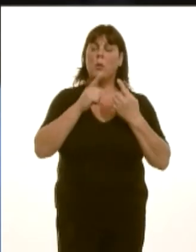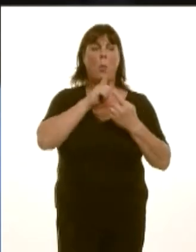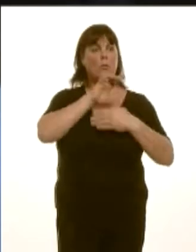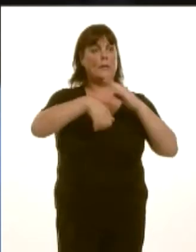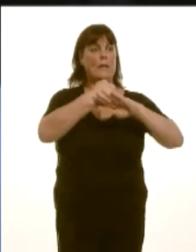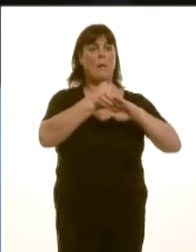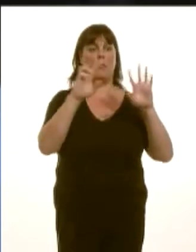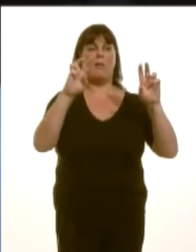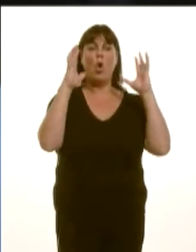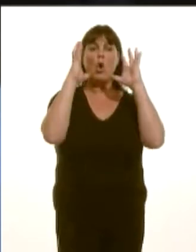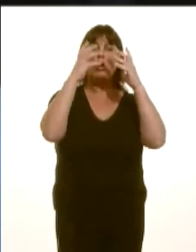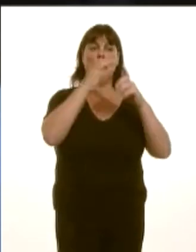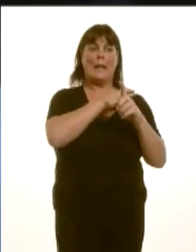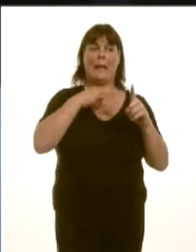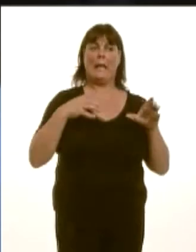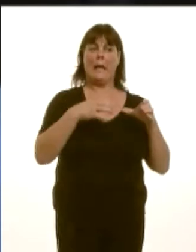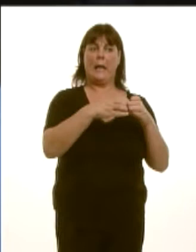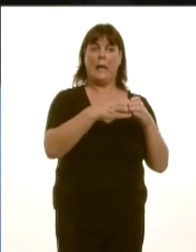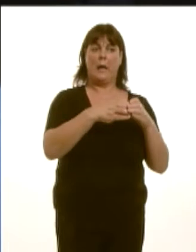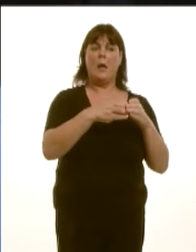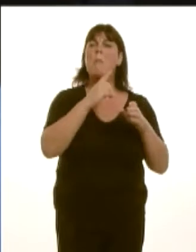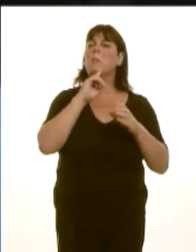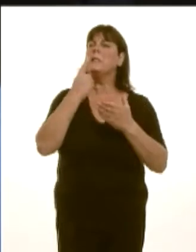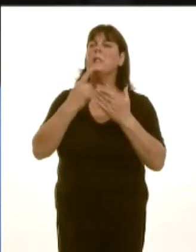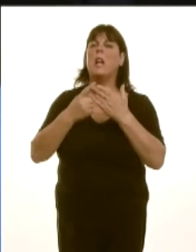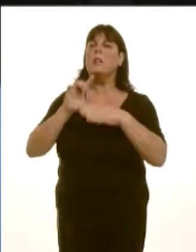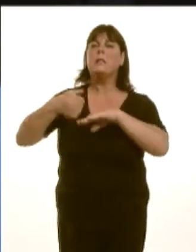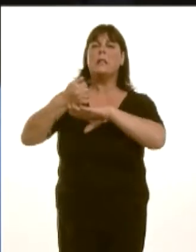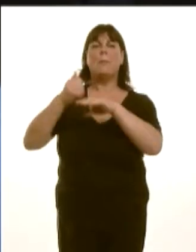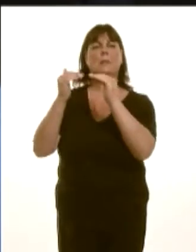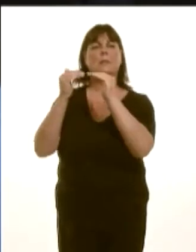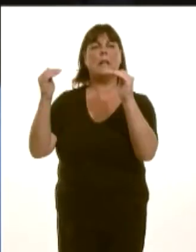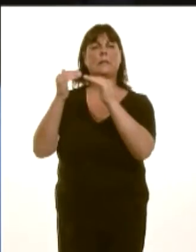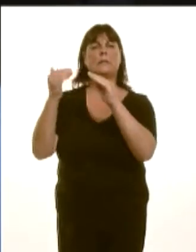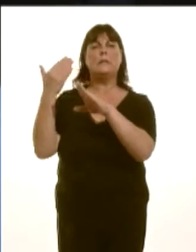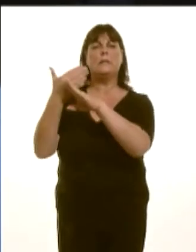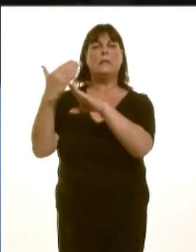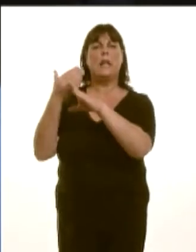establishing an internal professional standards taskforce, which would tie in with the whistleblowing policy.